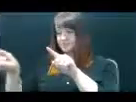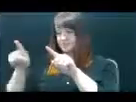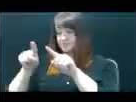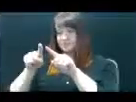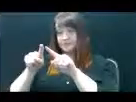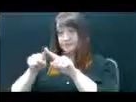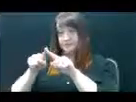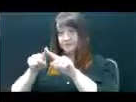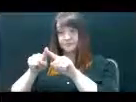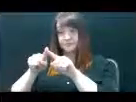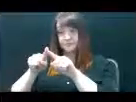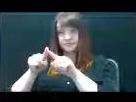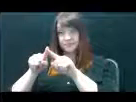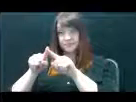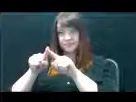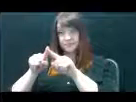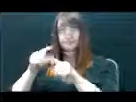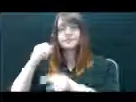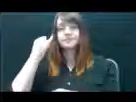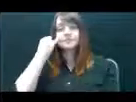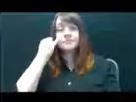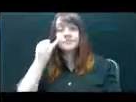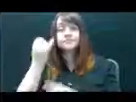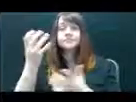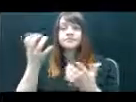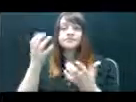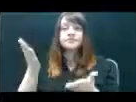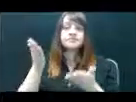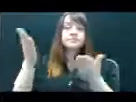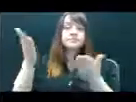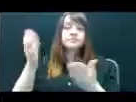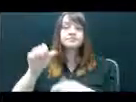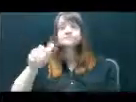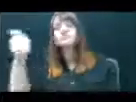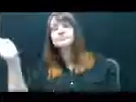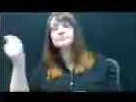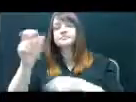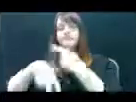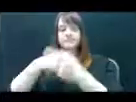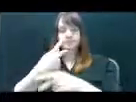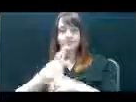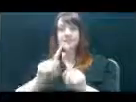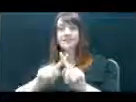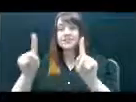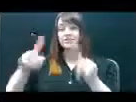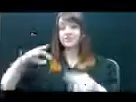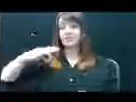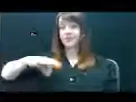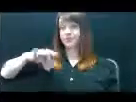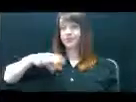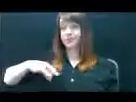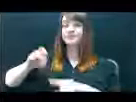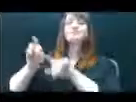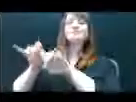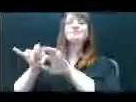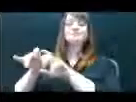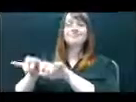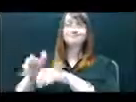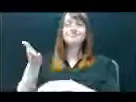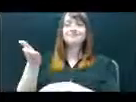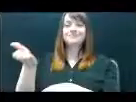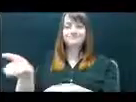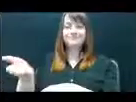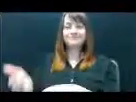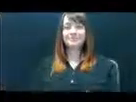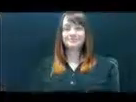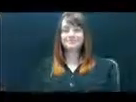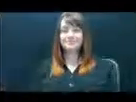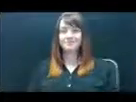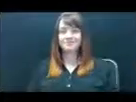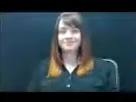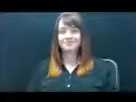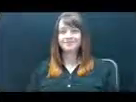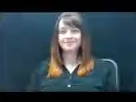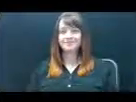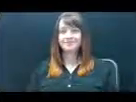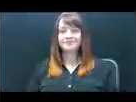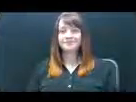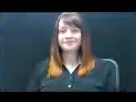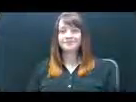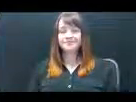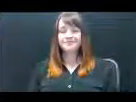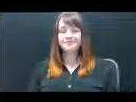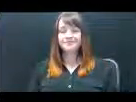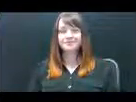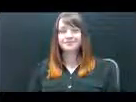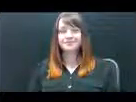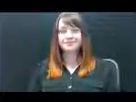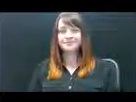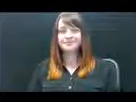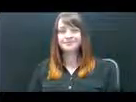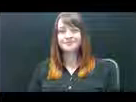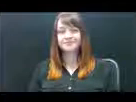If you want to offer a different type of credit, type the name of theat credit here.